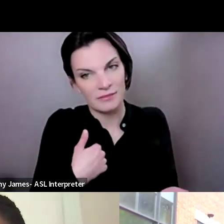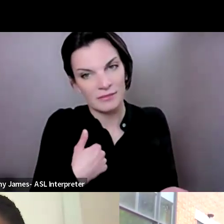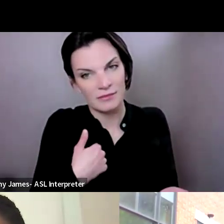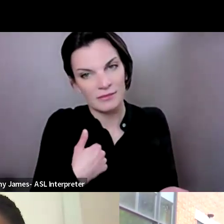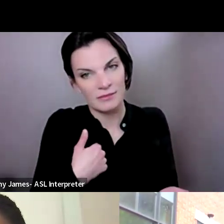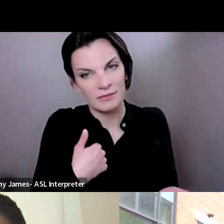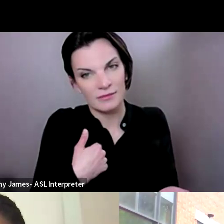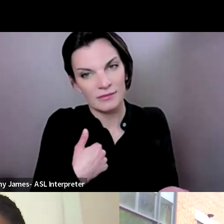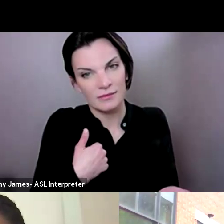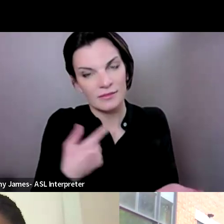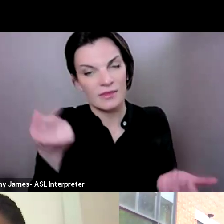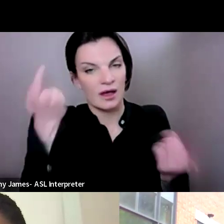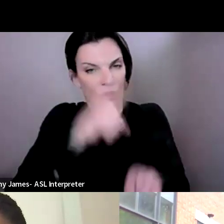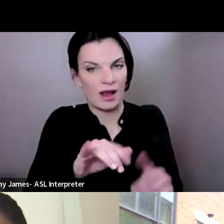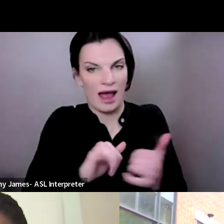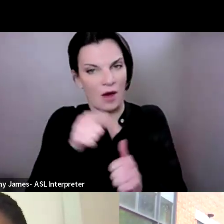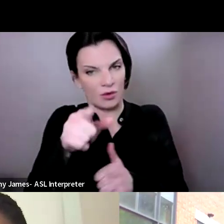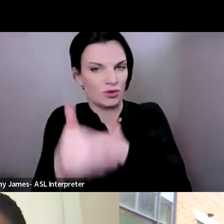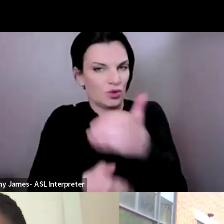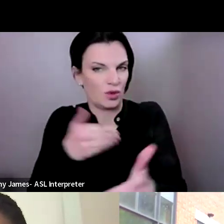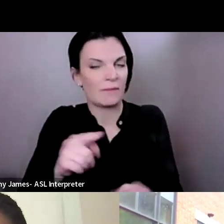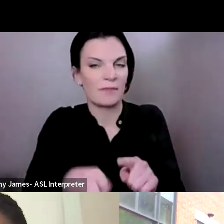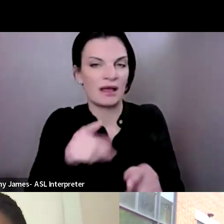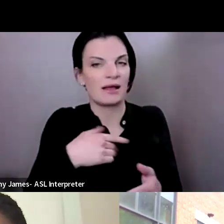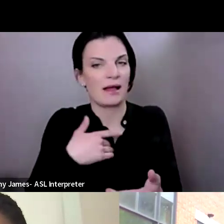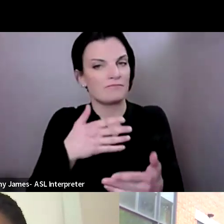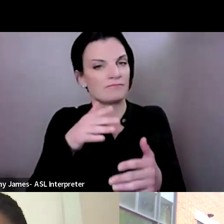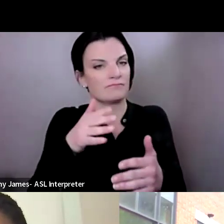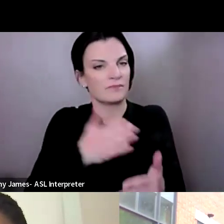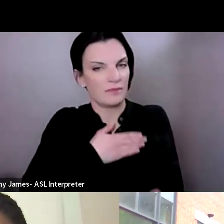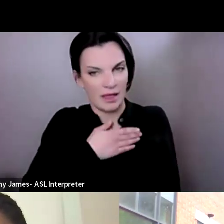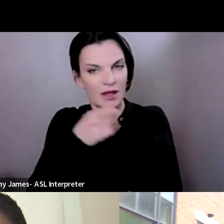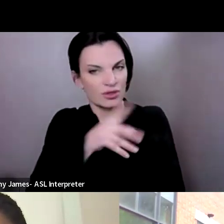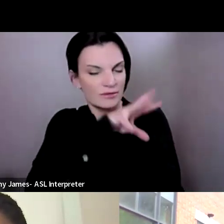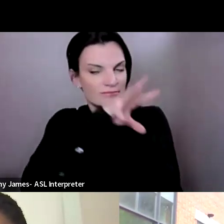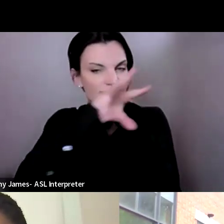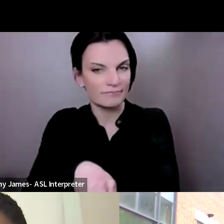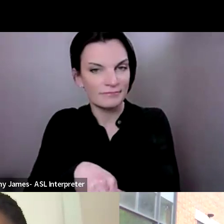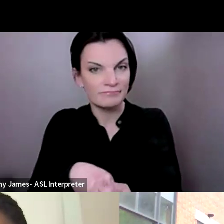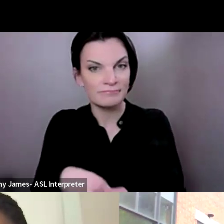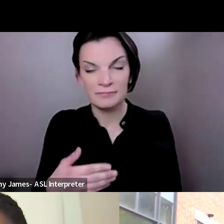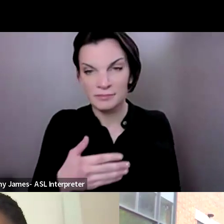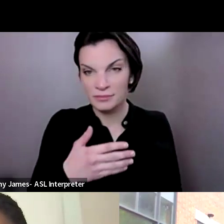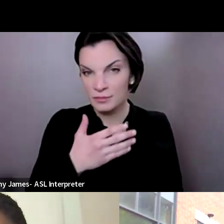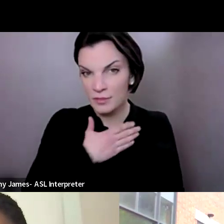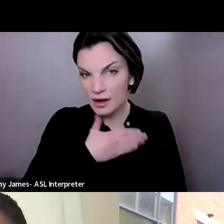folks and working towards it is important. I think, you know, our field this kind of home